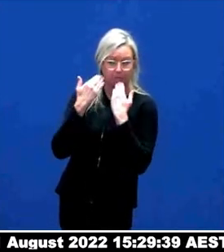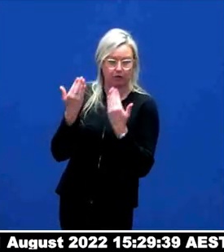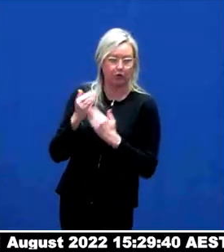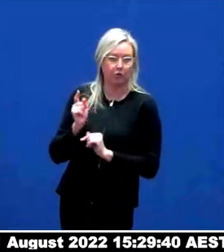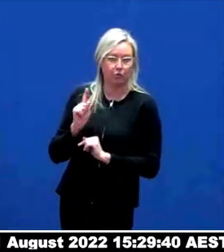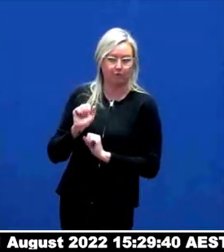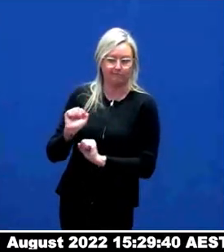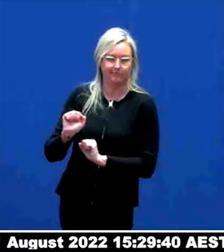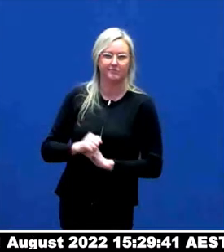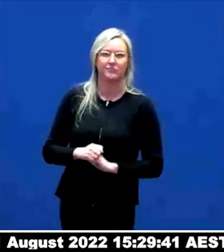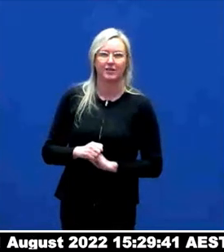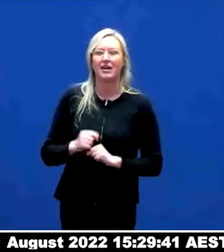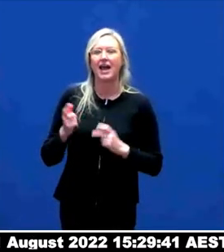Got a Koori guy pushing 70.